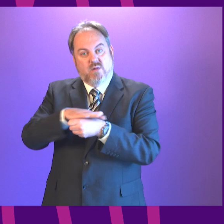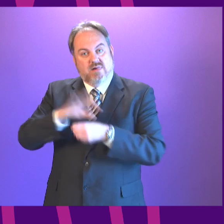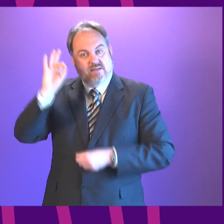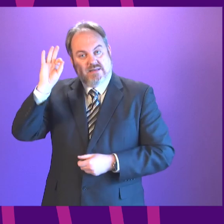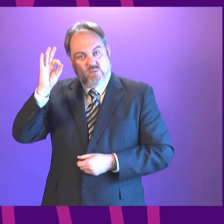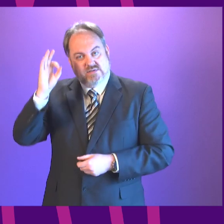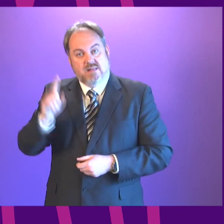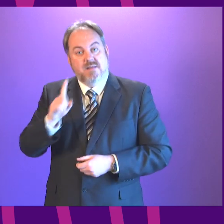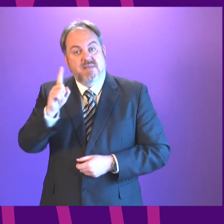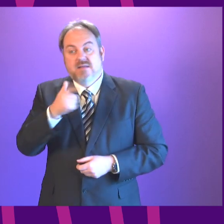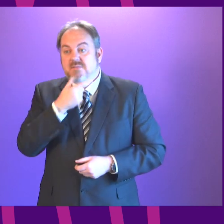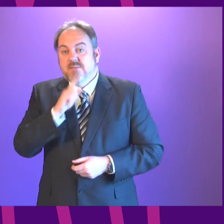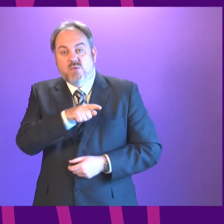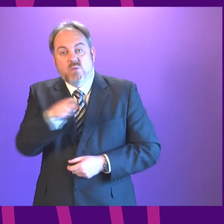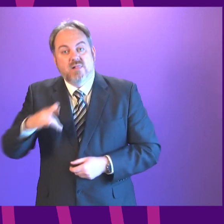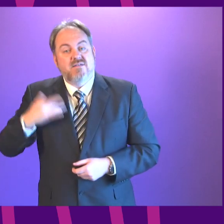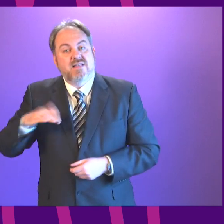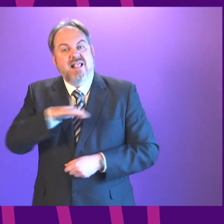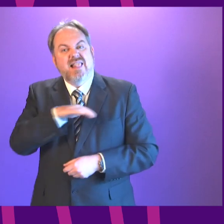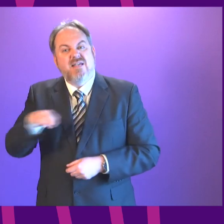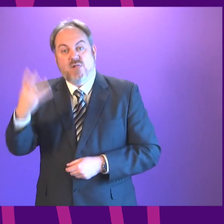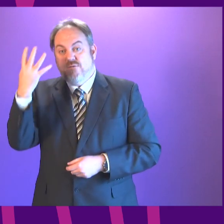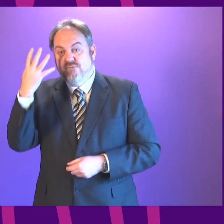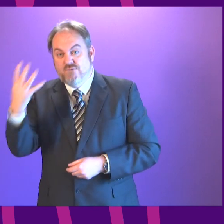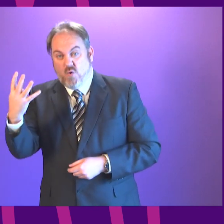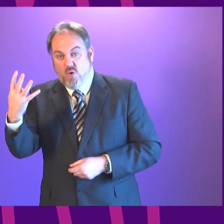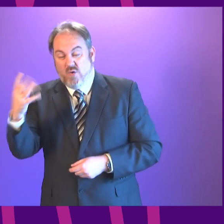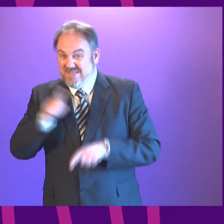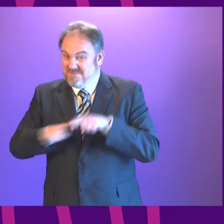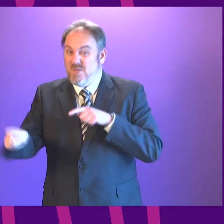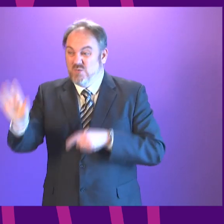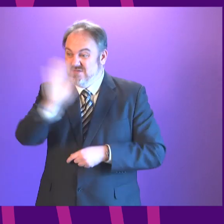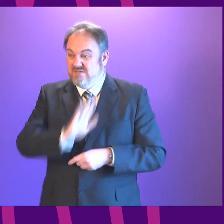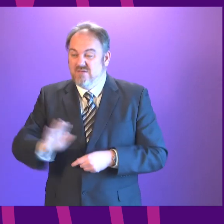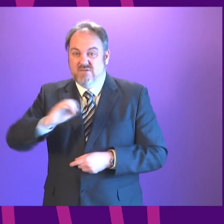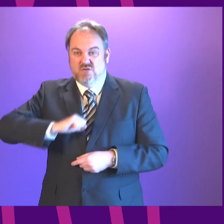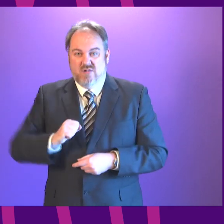are living in level 4 areas—which from Saturday will be the vast majority of us—our strong